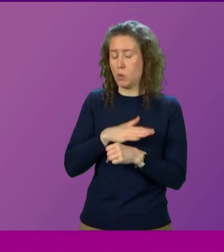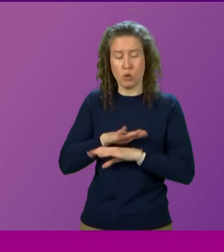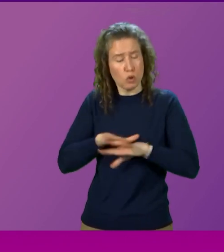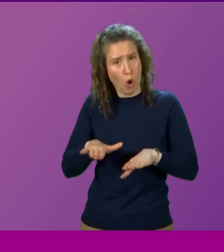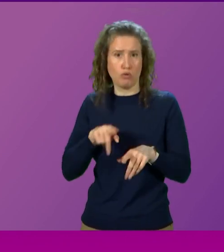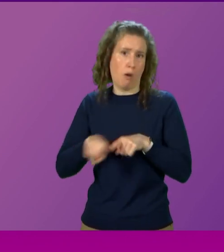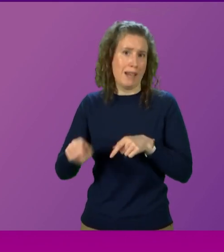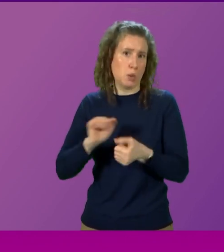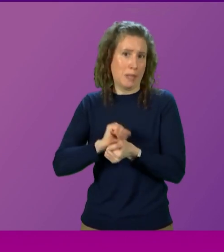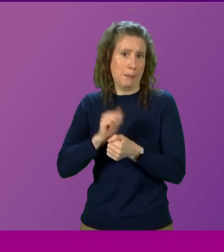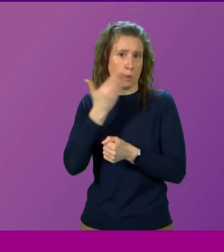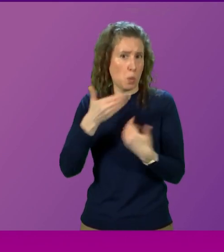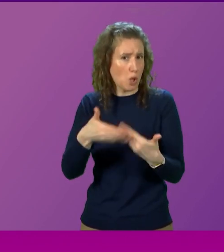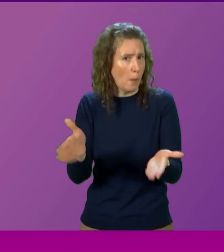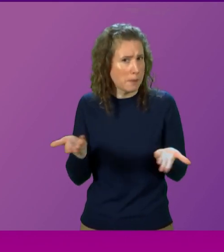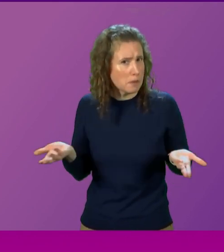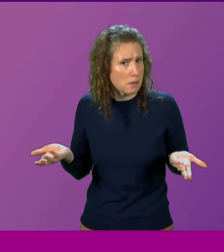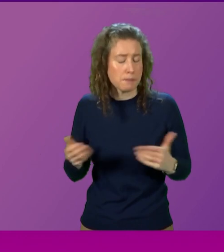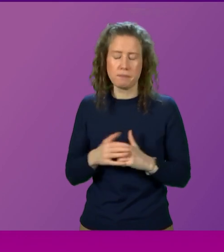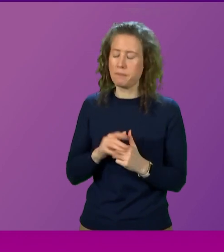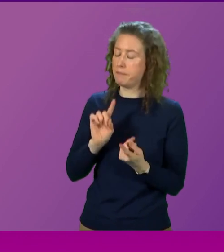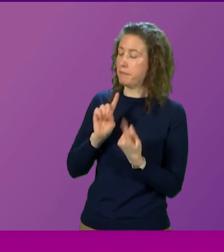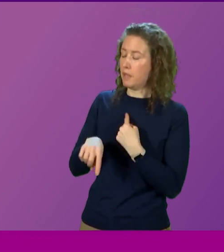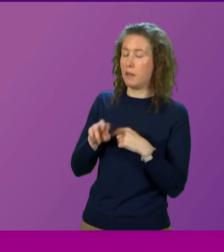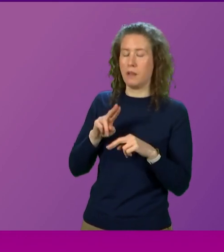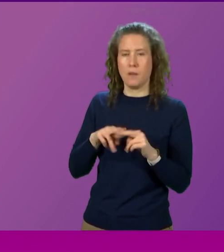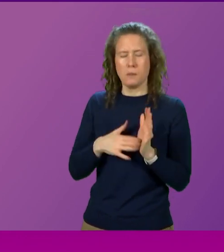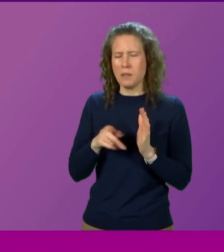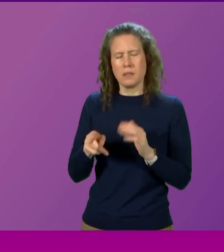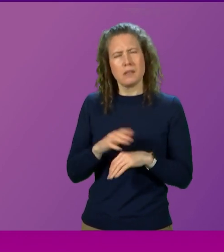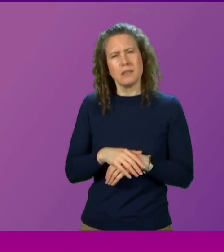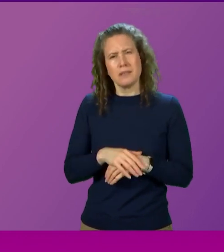Frankly, that is just not the case.